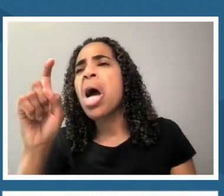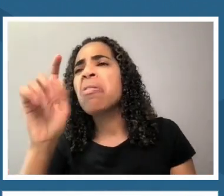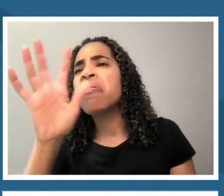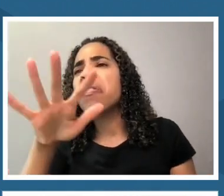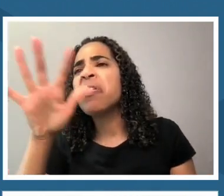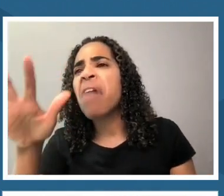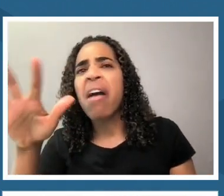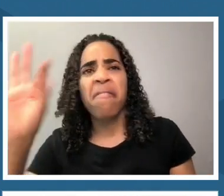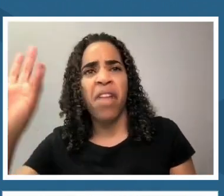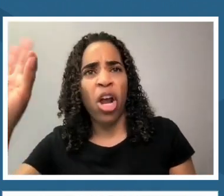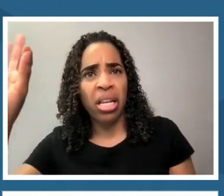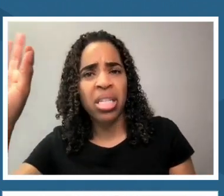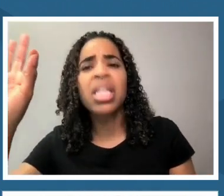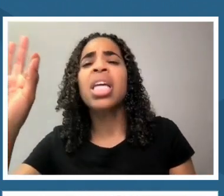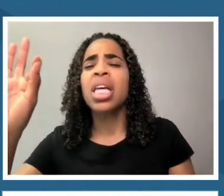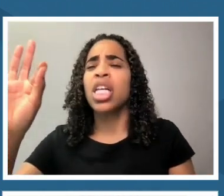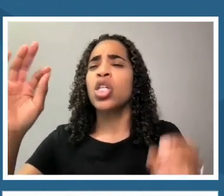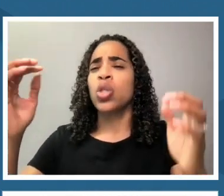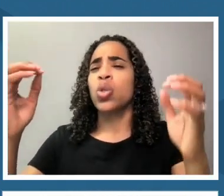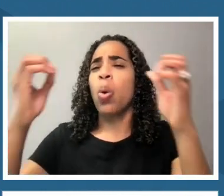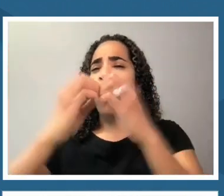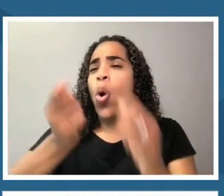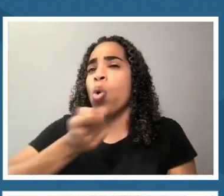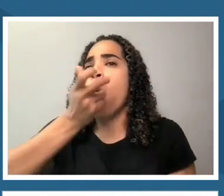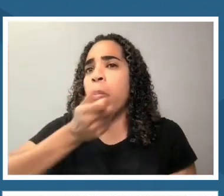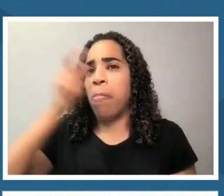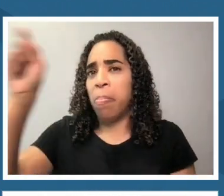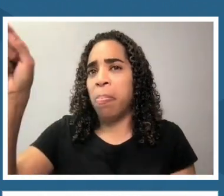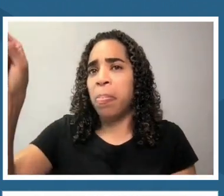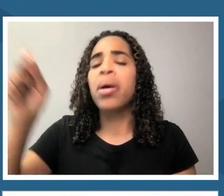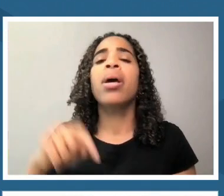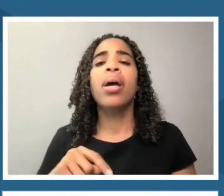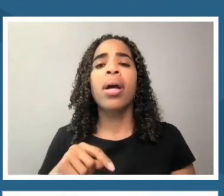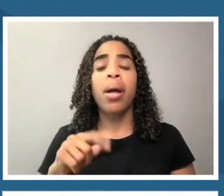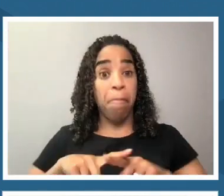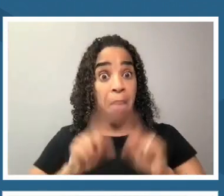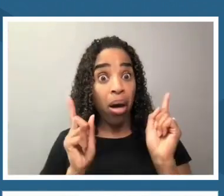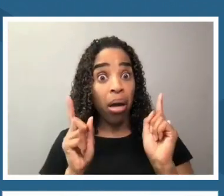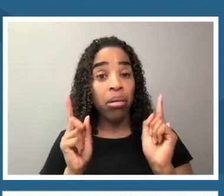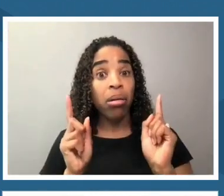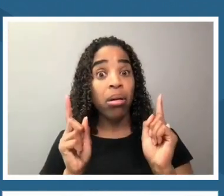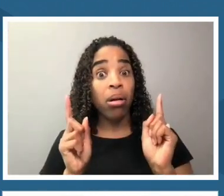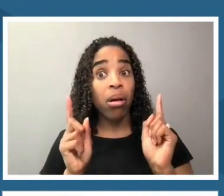we would be a little bit warm in that